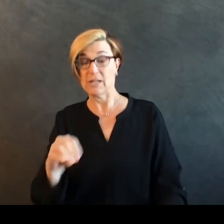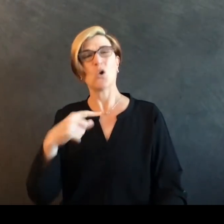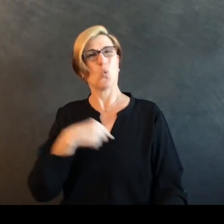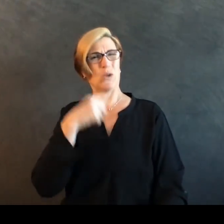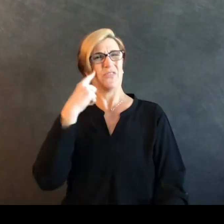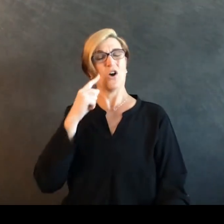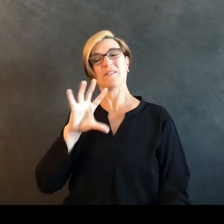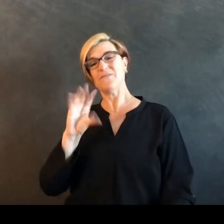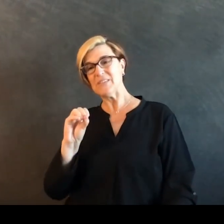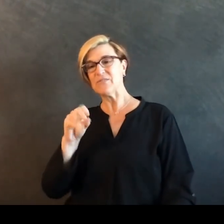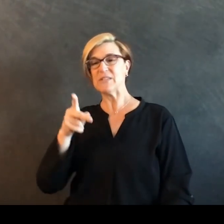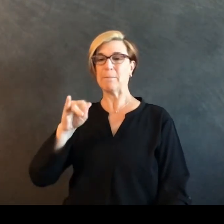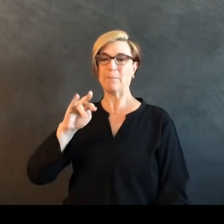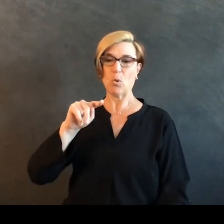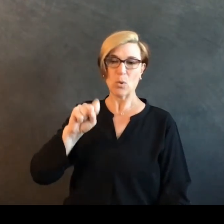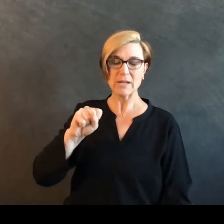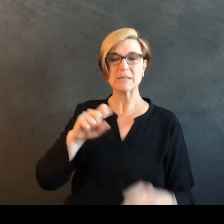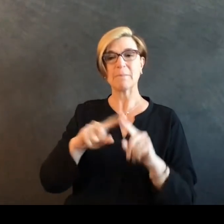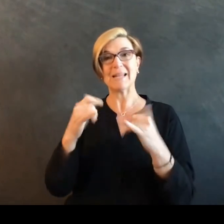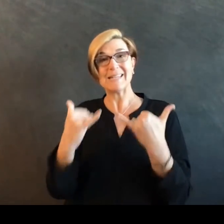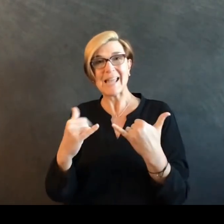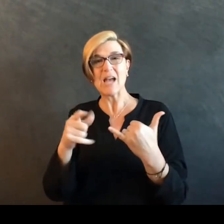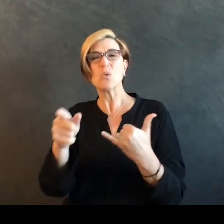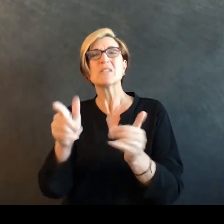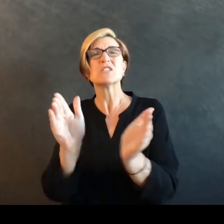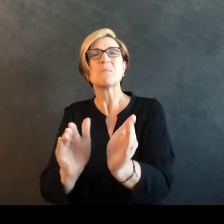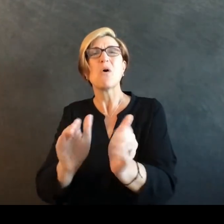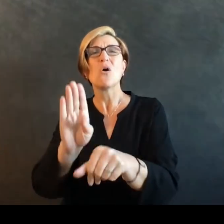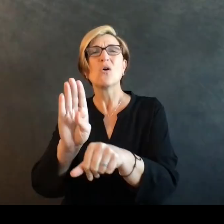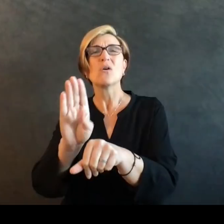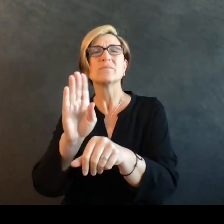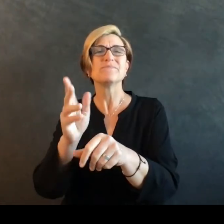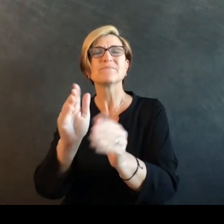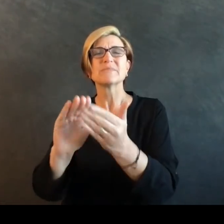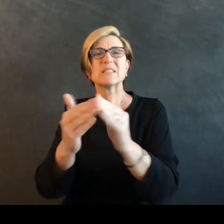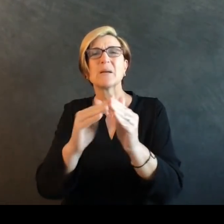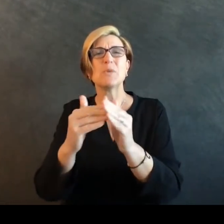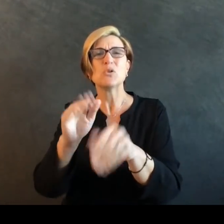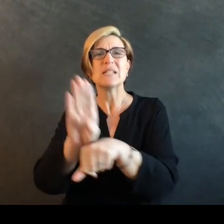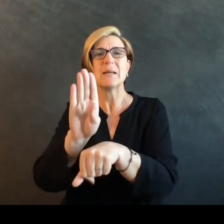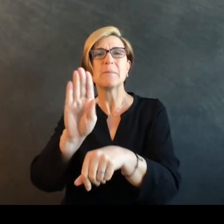from some smaller community banks that their deposit costs even though the